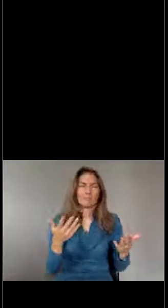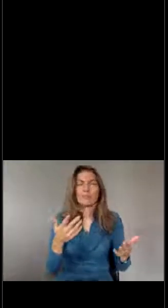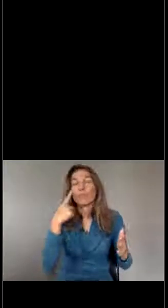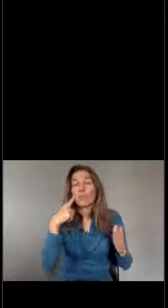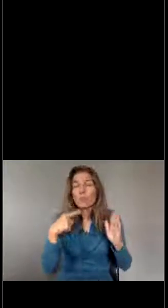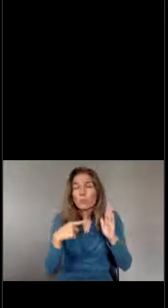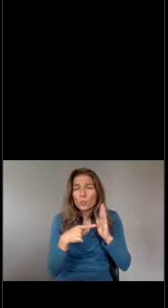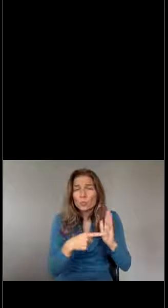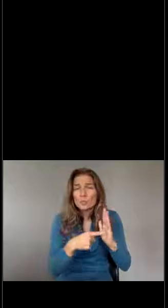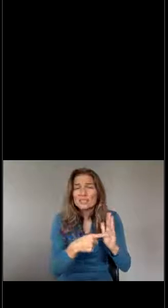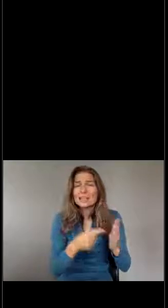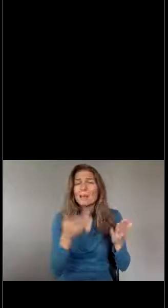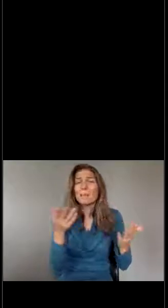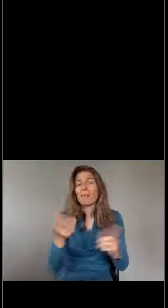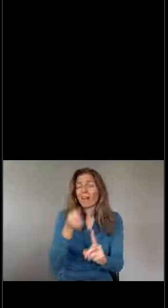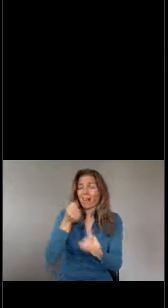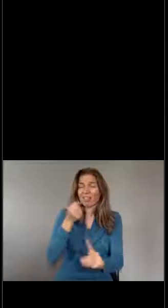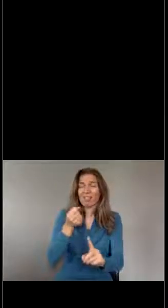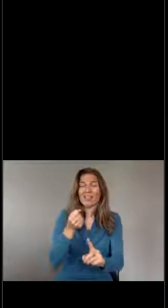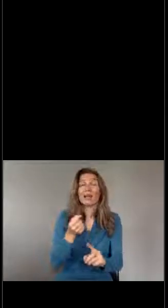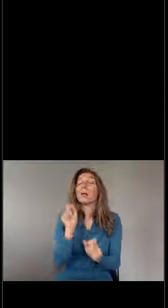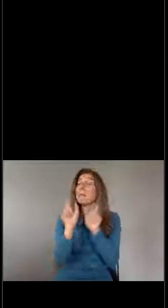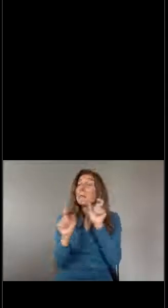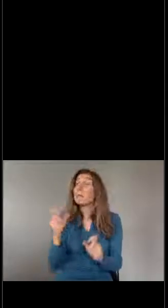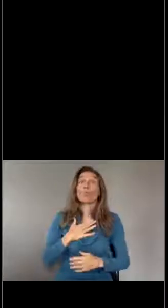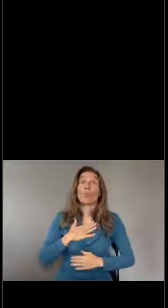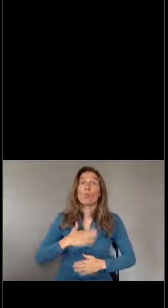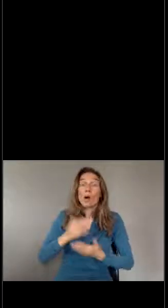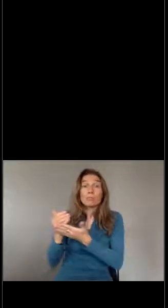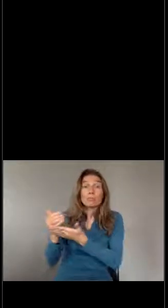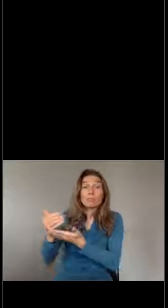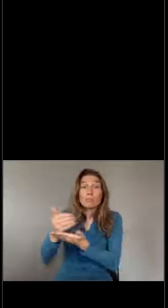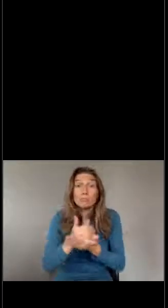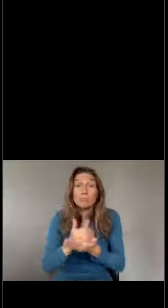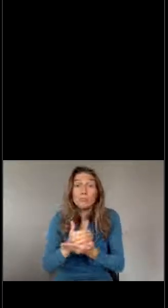It's faced by people with disabilities and other members of their household.